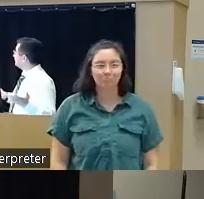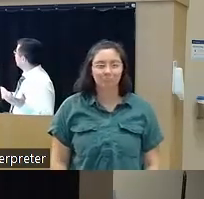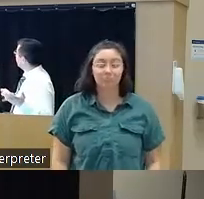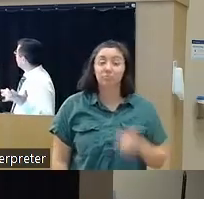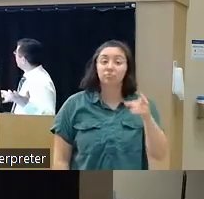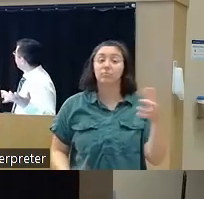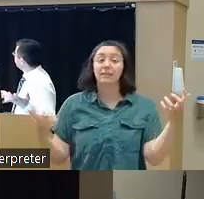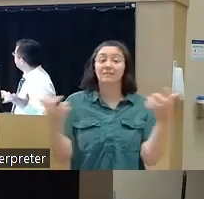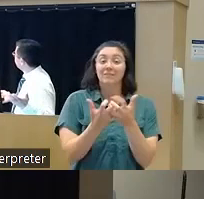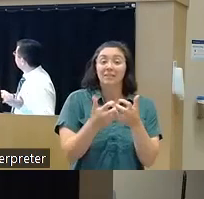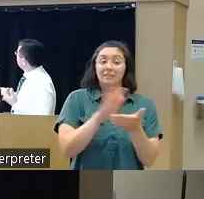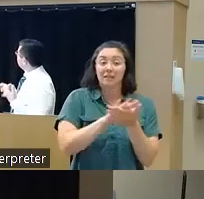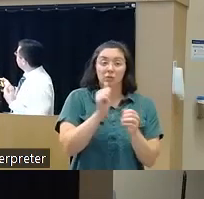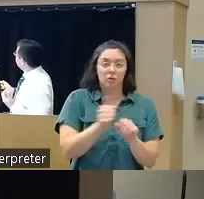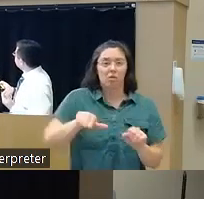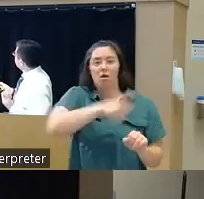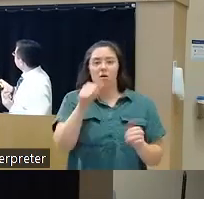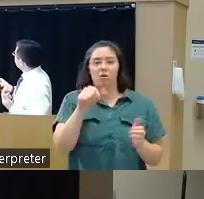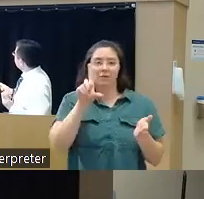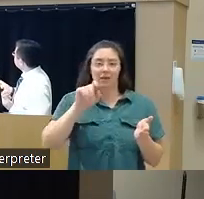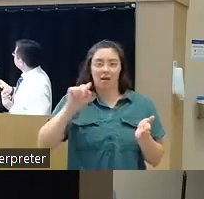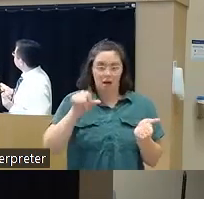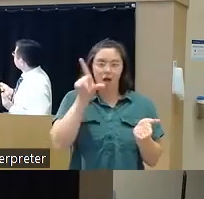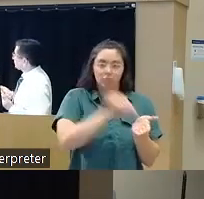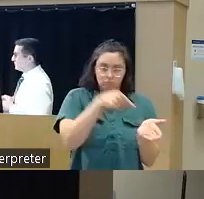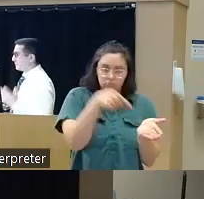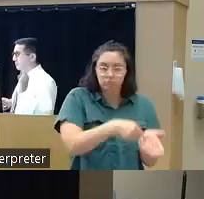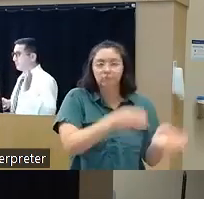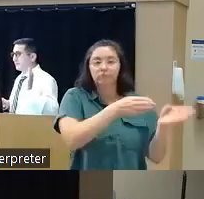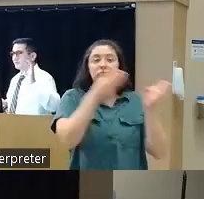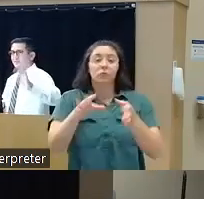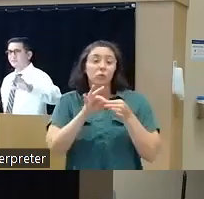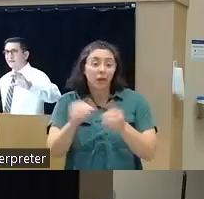fit nicely with our prior data it fit nicely with some Imaging studies where they put patients in